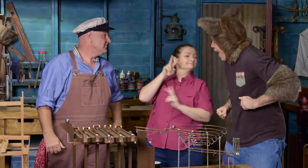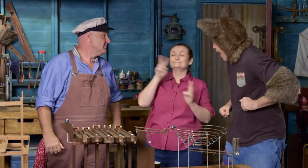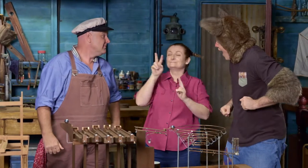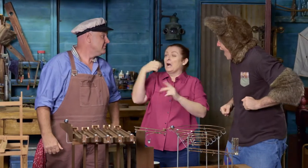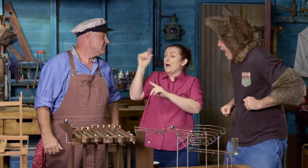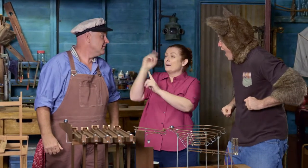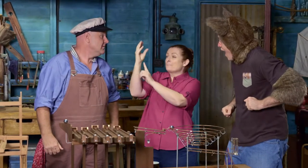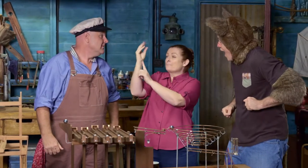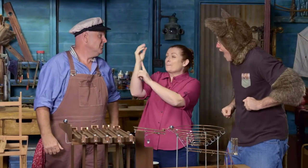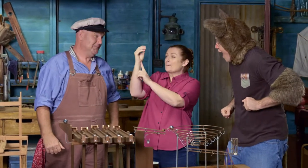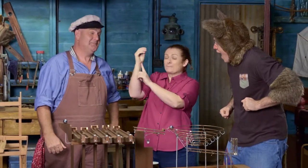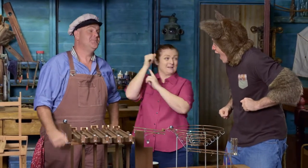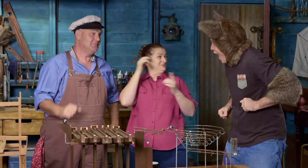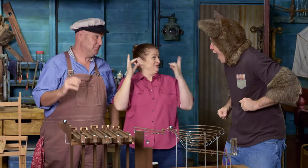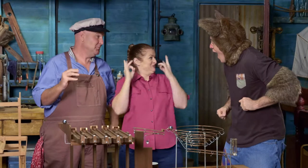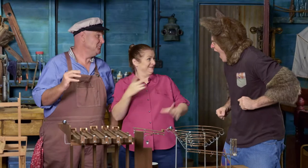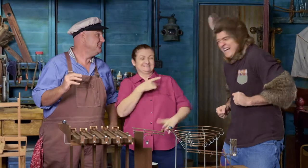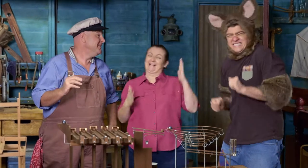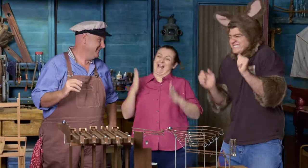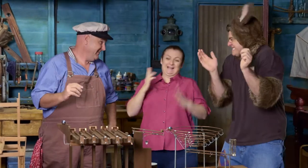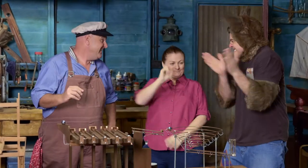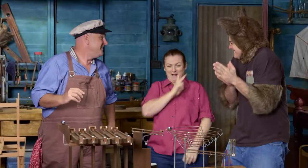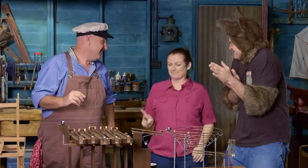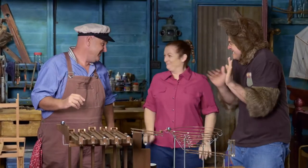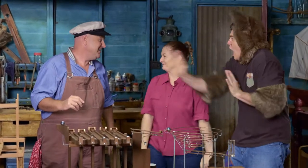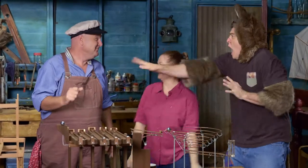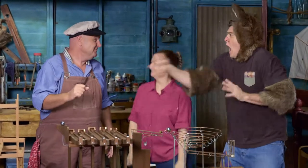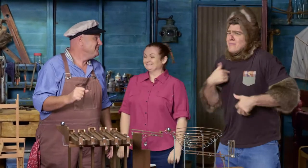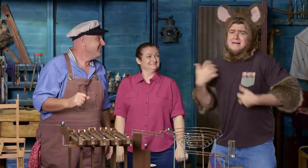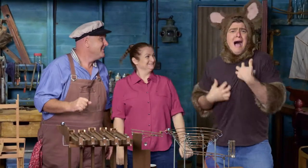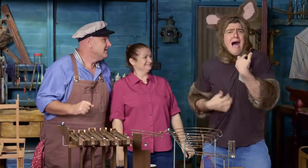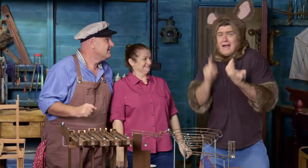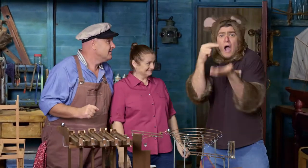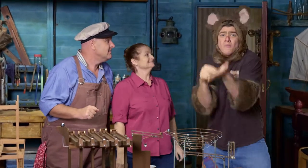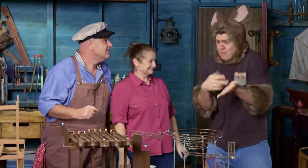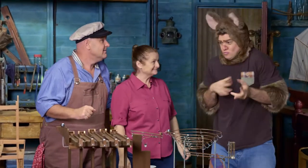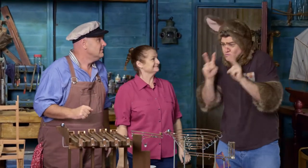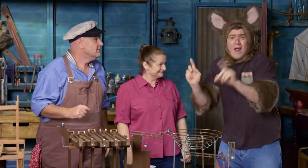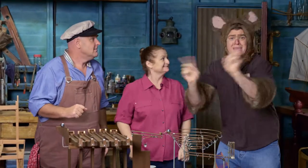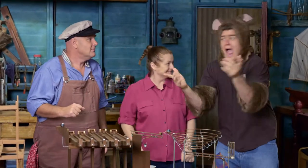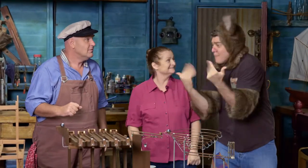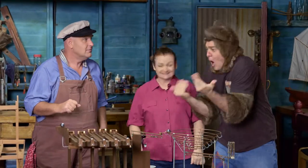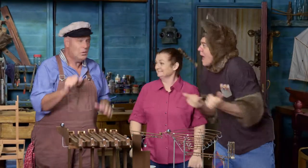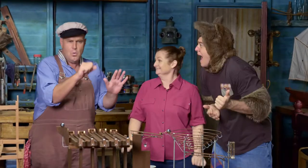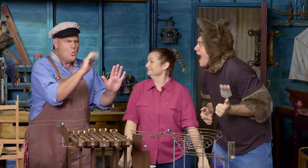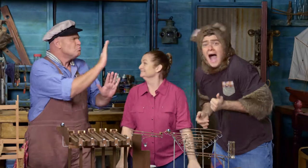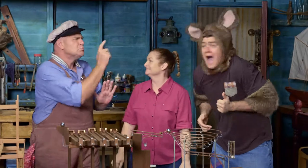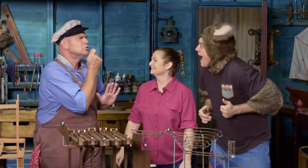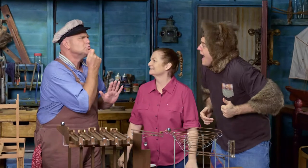and when we saw the light flashing, we knew you were ready, and we ran on over. Oh, Skip, I'm so excited, I can't wait. Can we do it now?